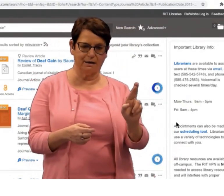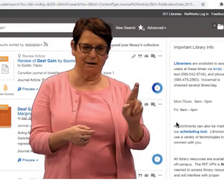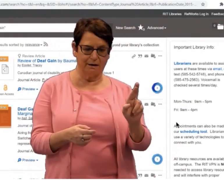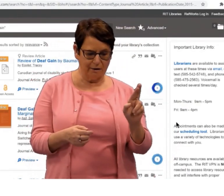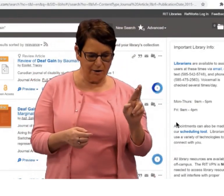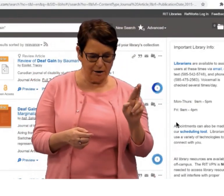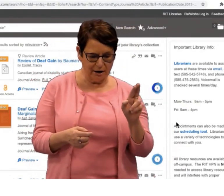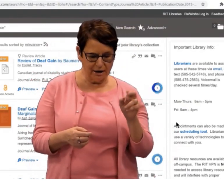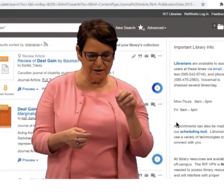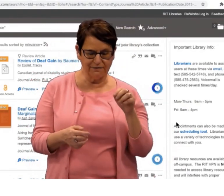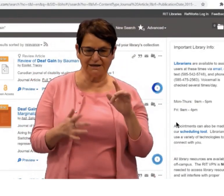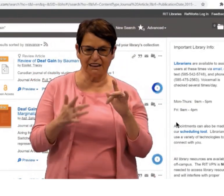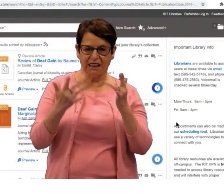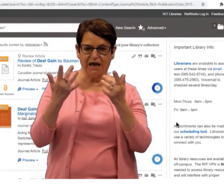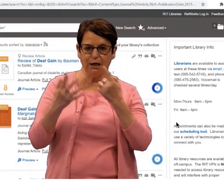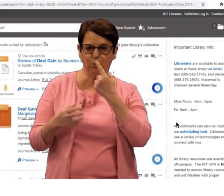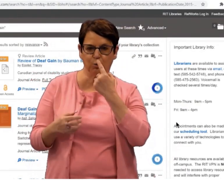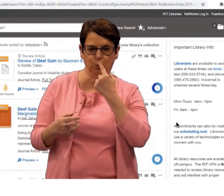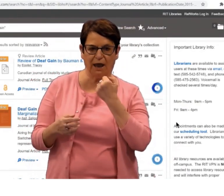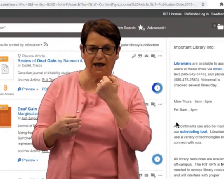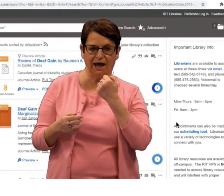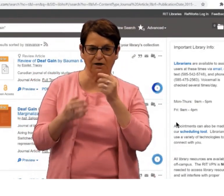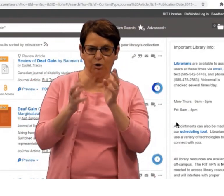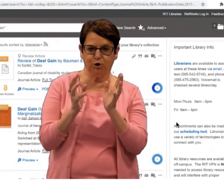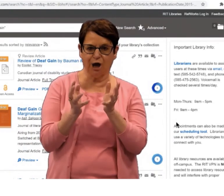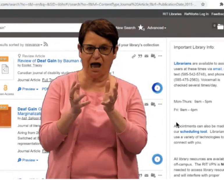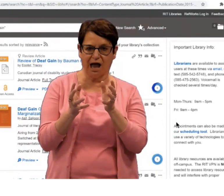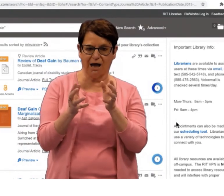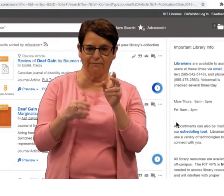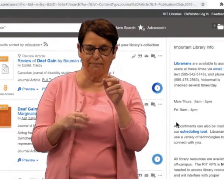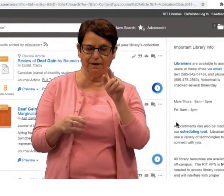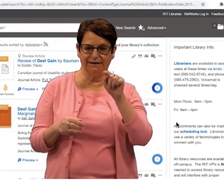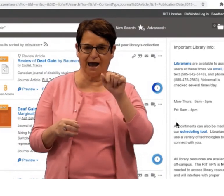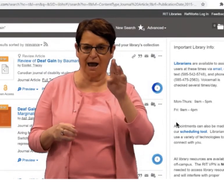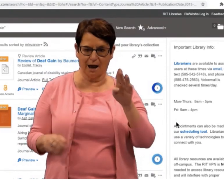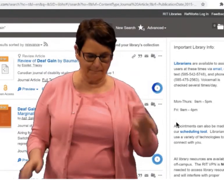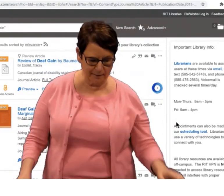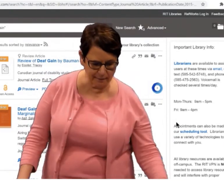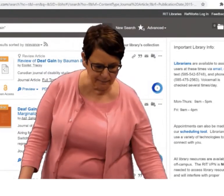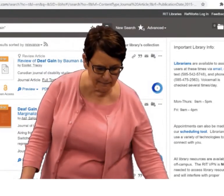I also want you to notice on the right of the screen is a light red Chat tab.